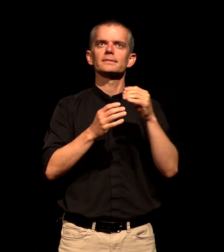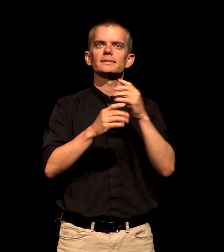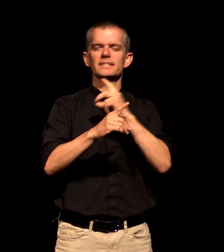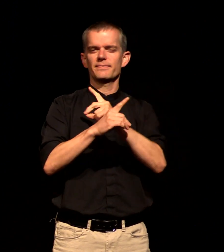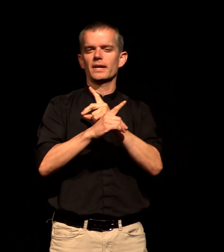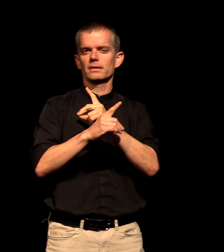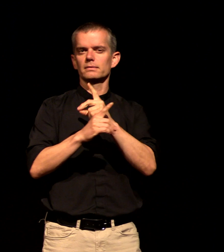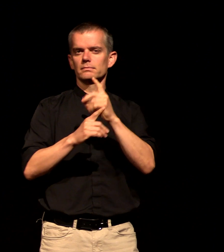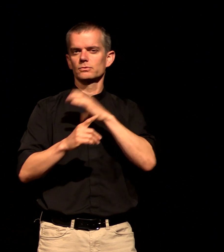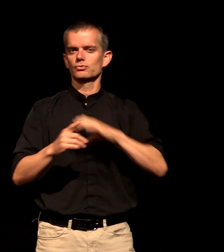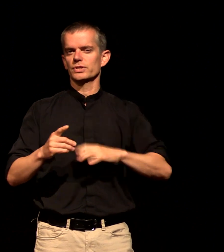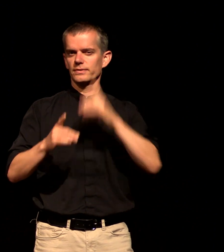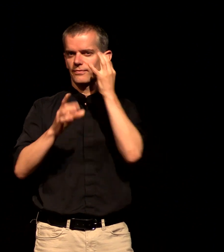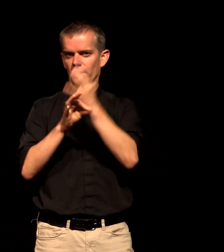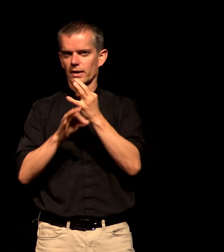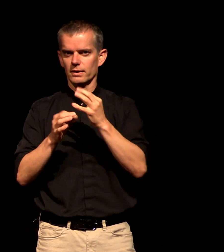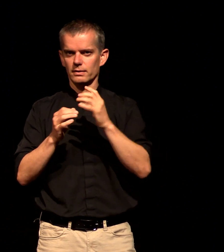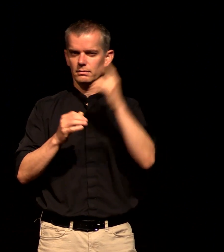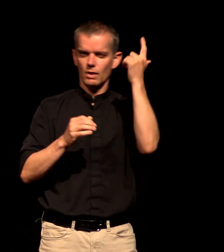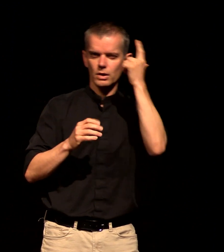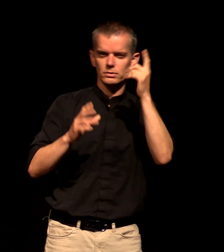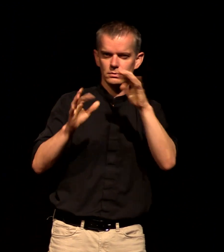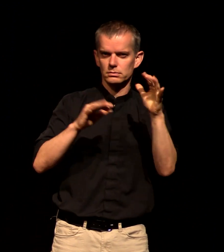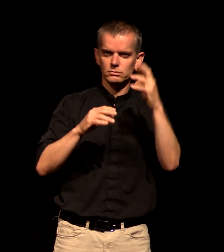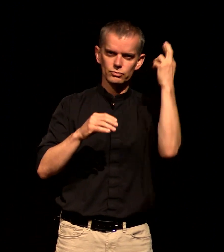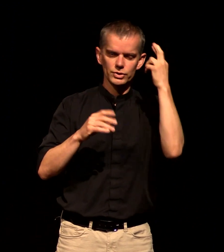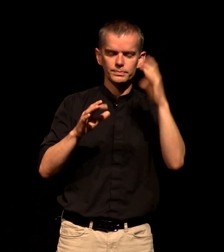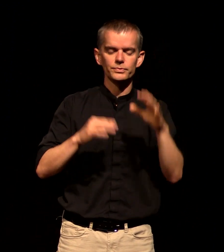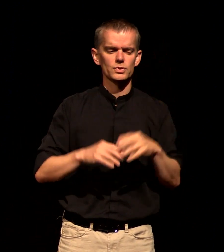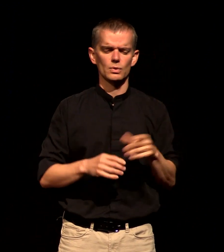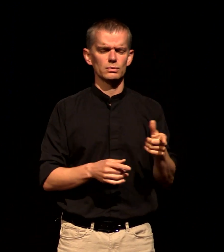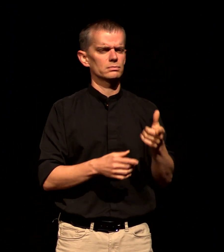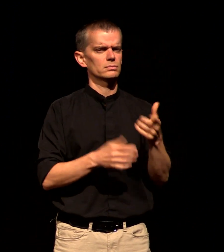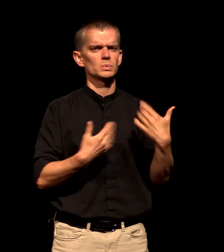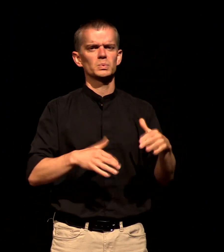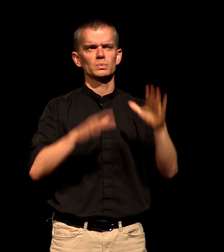Louis to have been a man of deep faith, a man of great intellect,